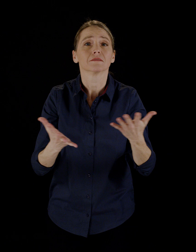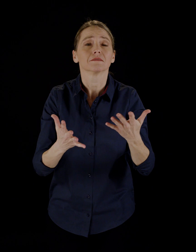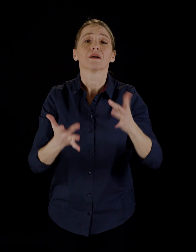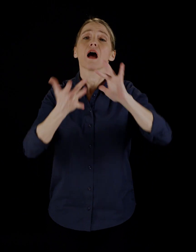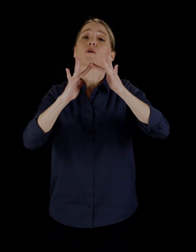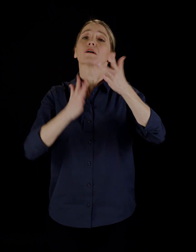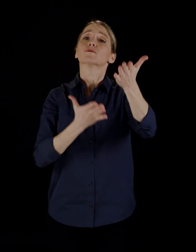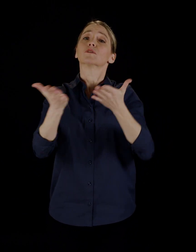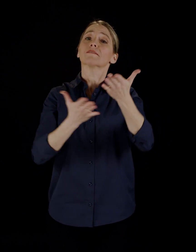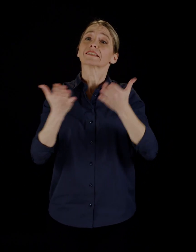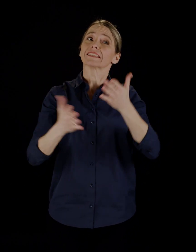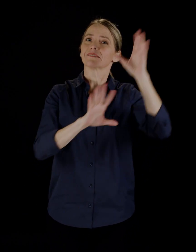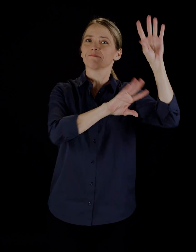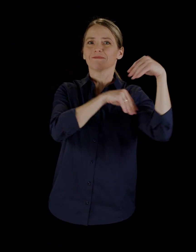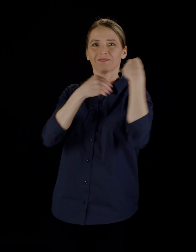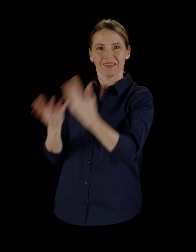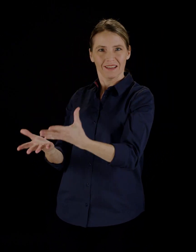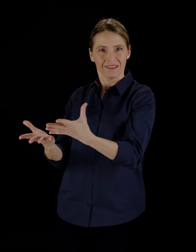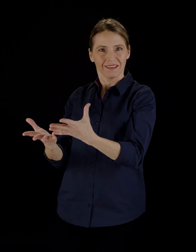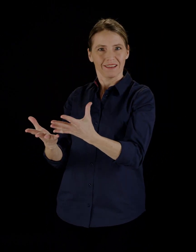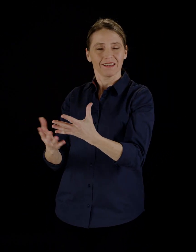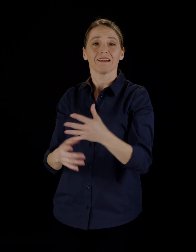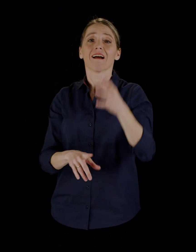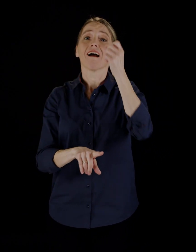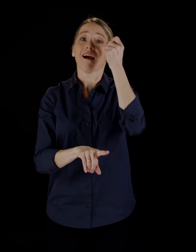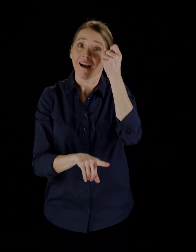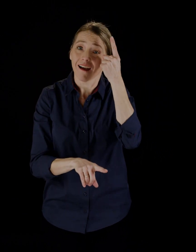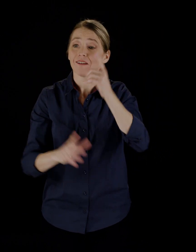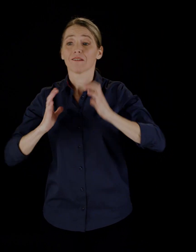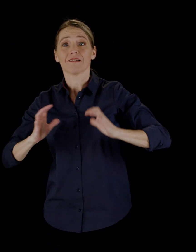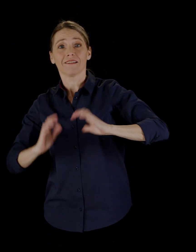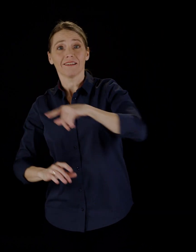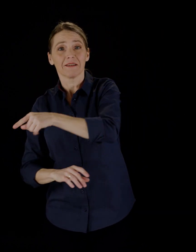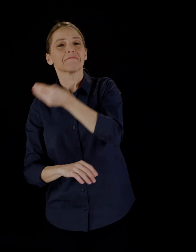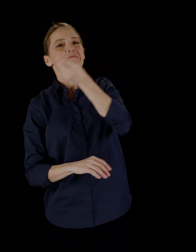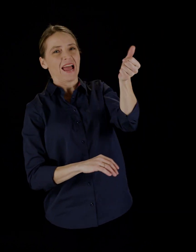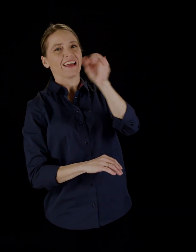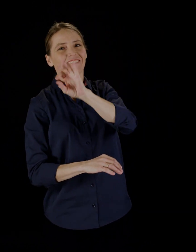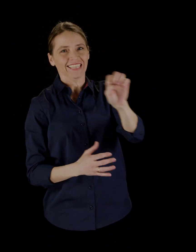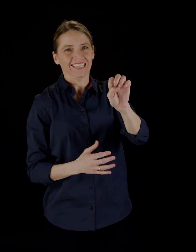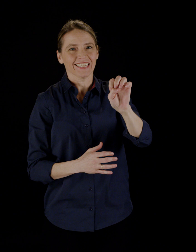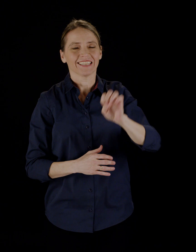A written contract is a written instrument that expresses the content of the contract.